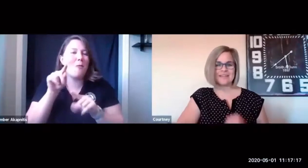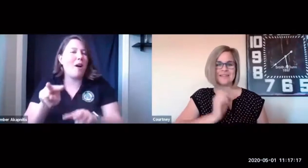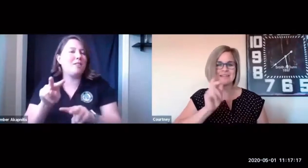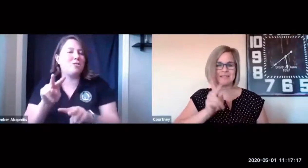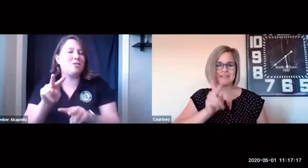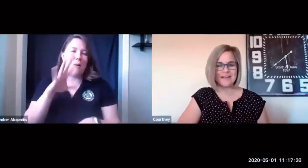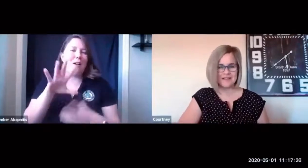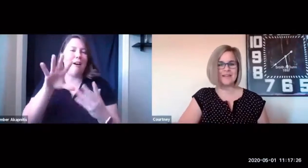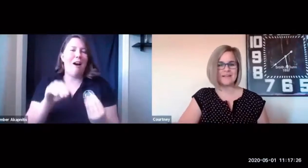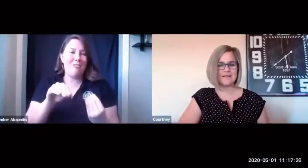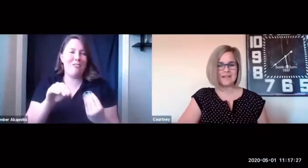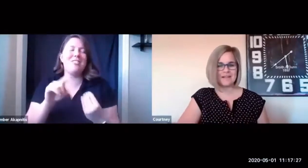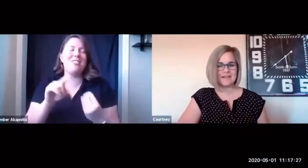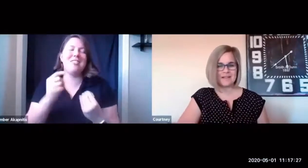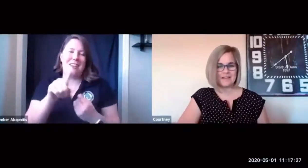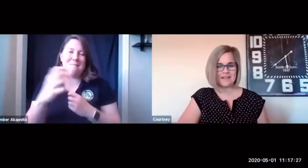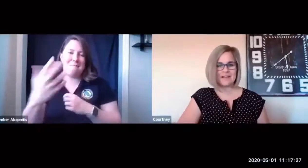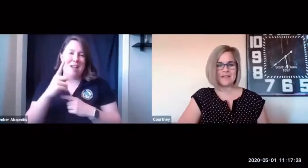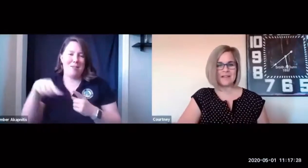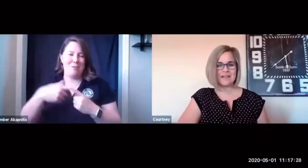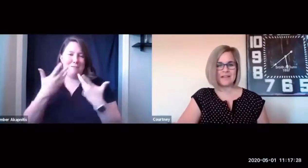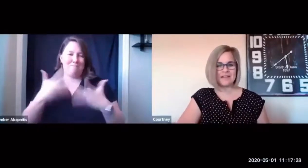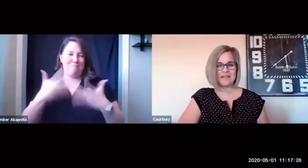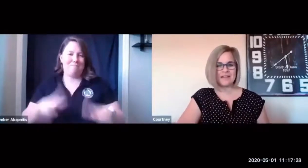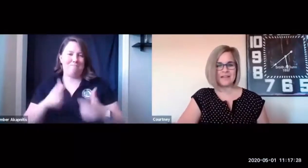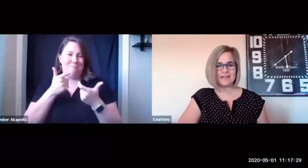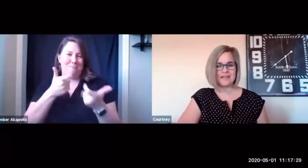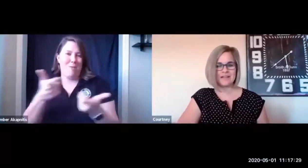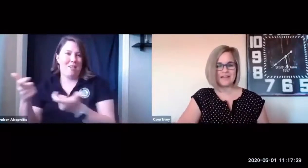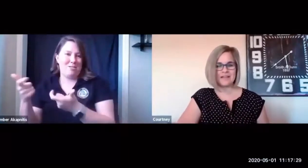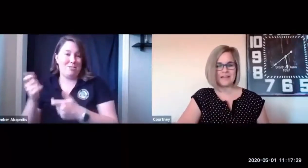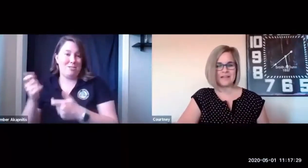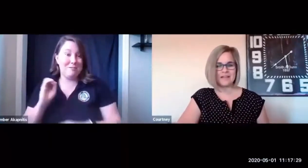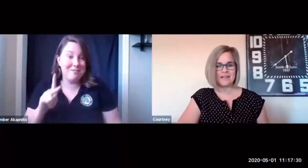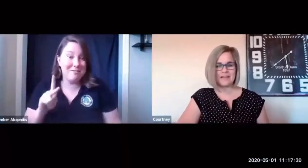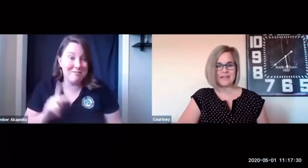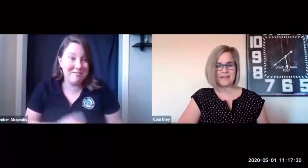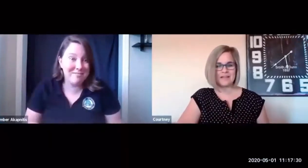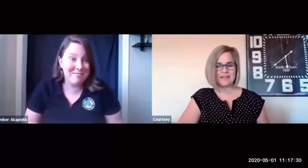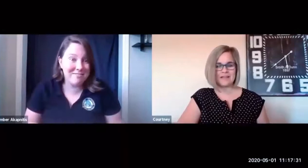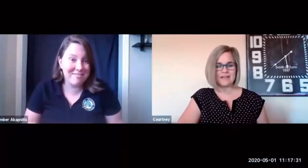Go ahead and watch it I'm going to turn my video off and then I'll come back when you're done, okay?